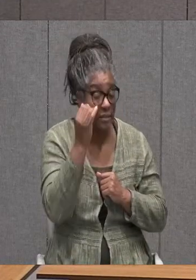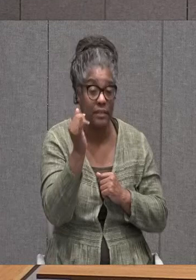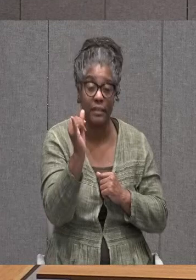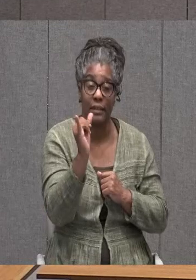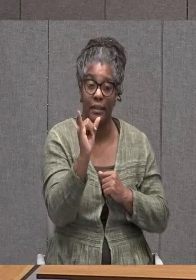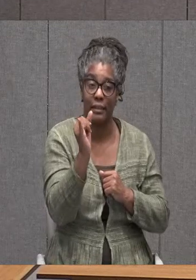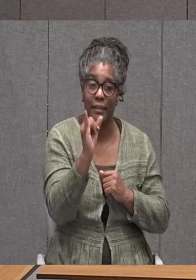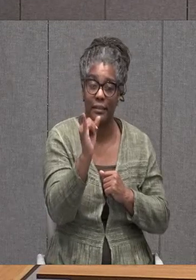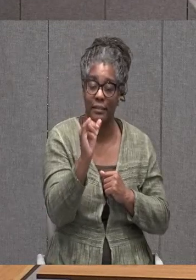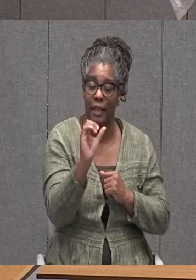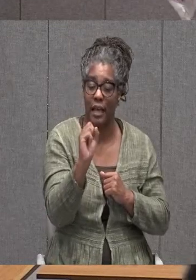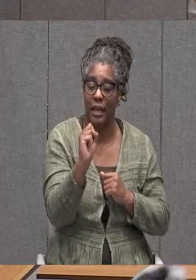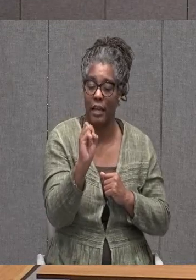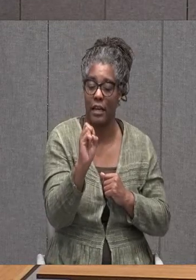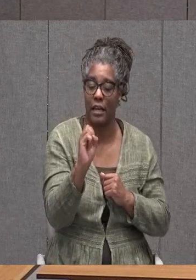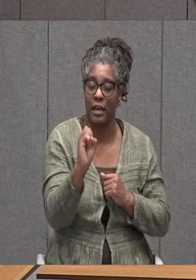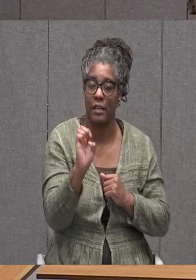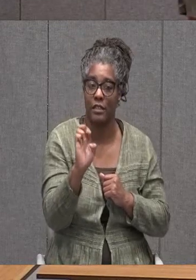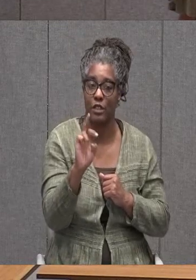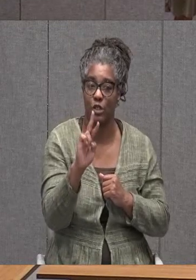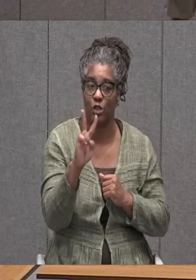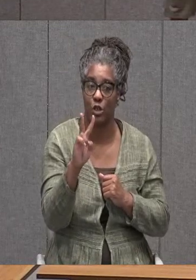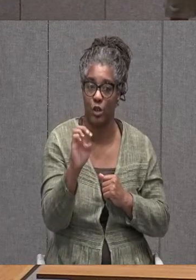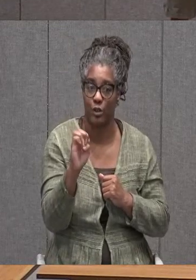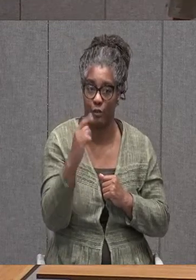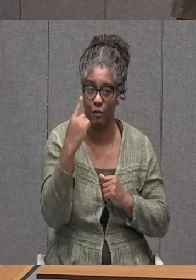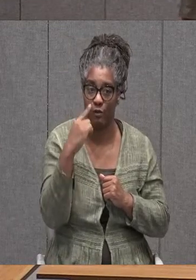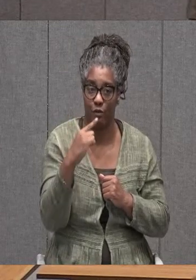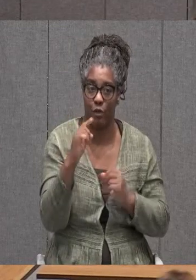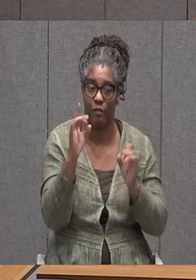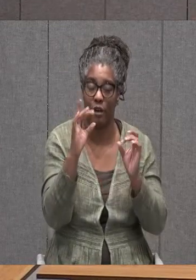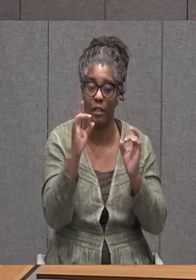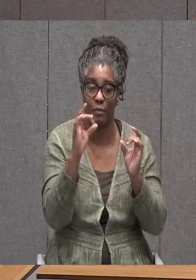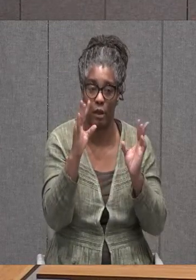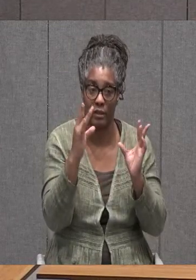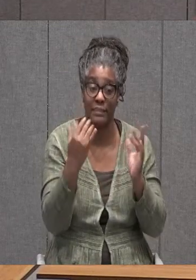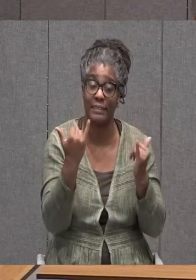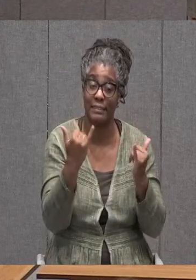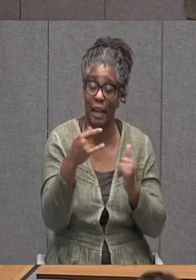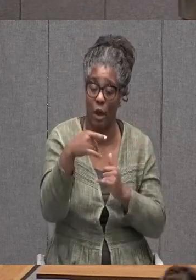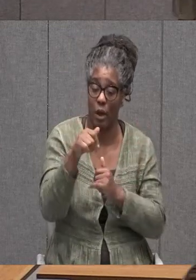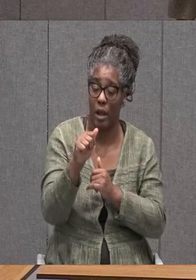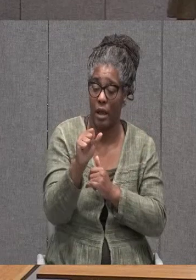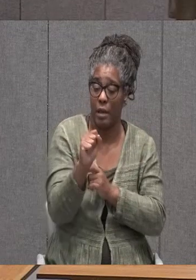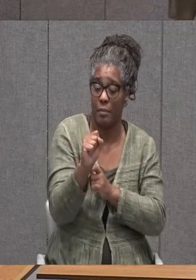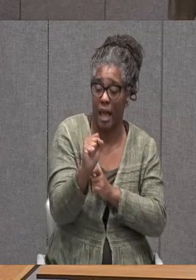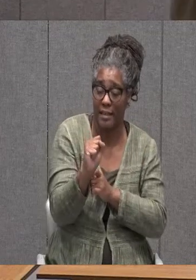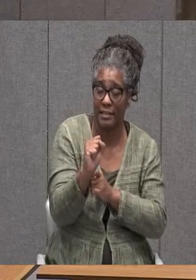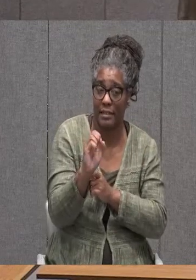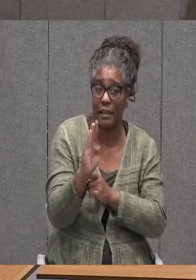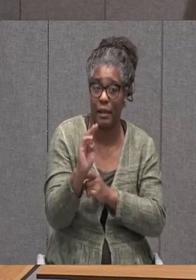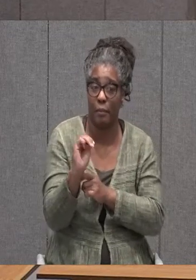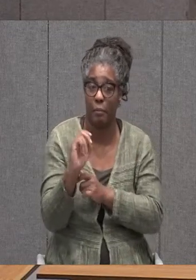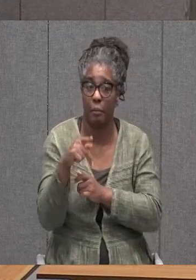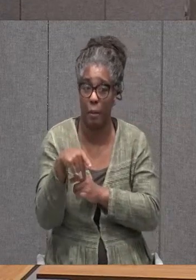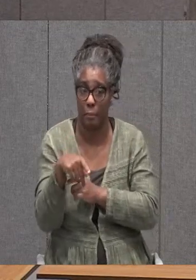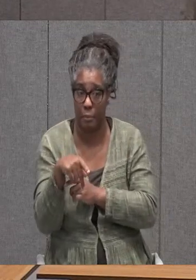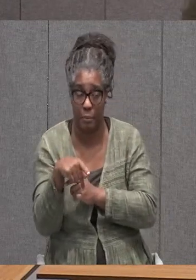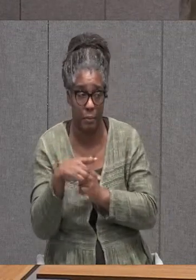Now, we're gonna wanna talk a little bit about a pass, or a bump, so I'm gonna stick with the bigger bag,